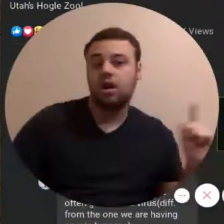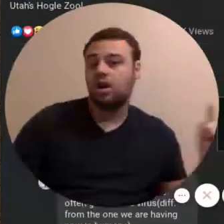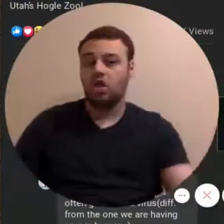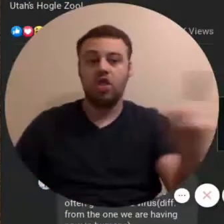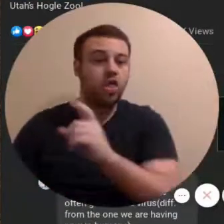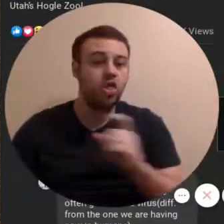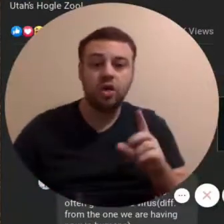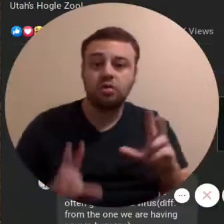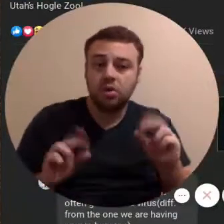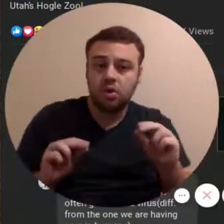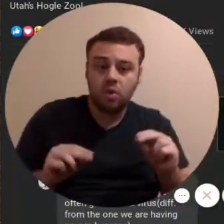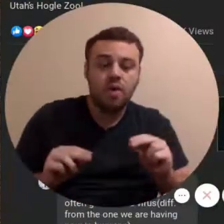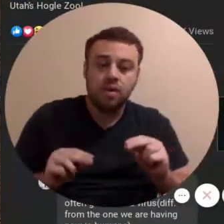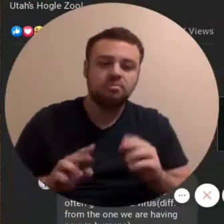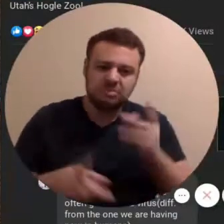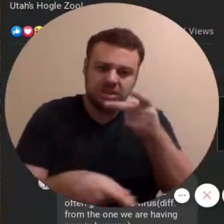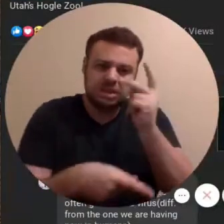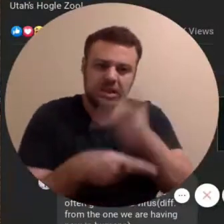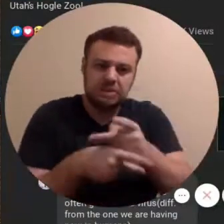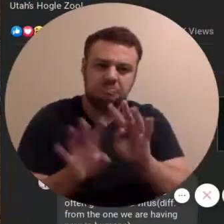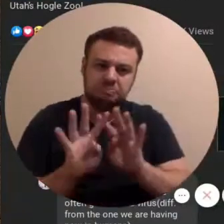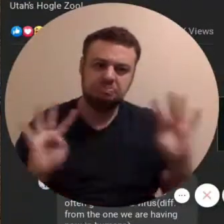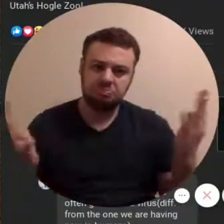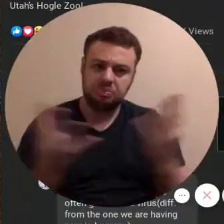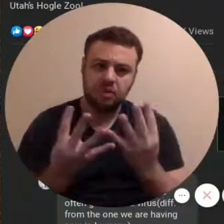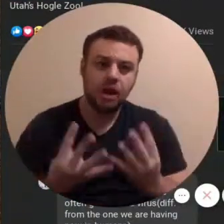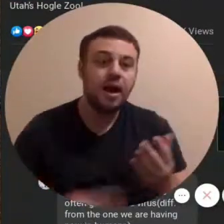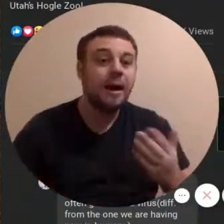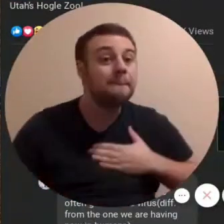backyard- or pet rabbits- I know my neighbors have some rabbits. And they